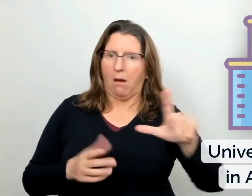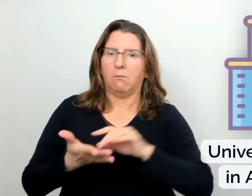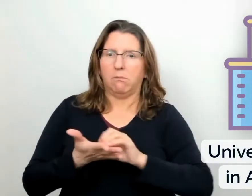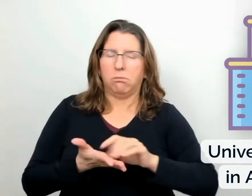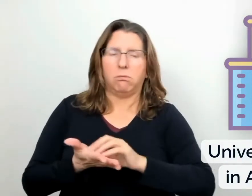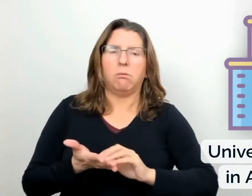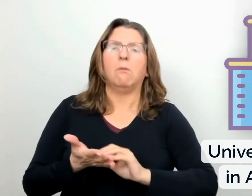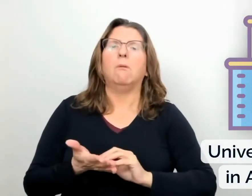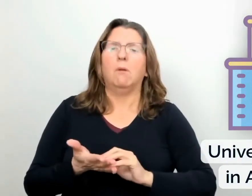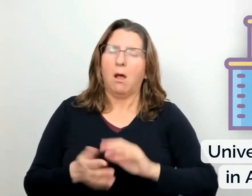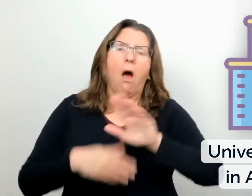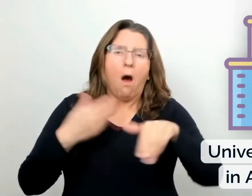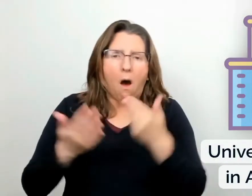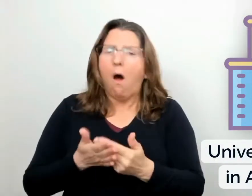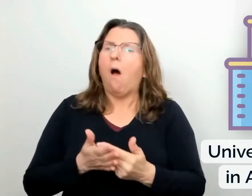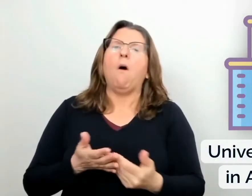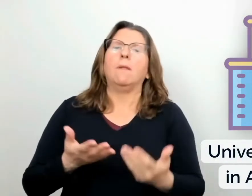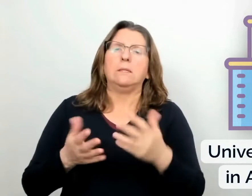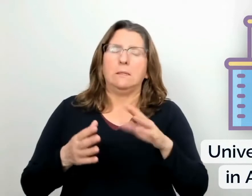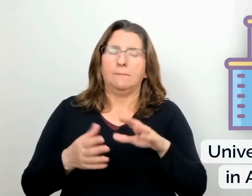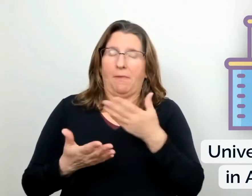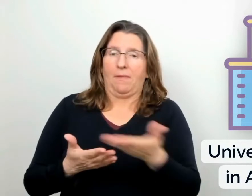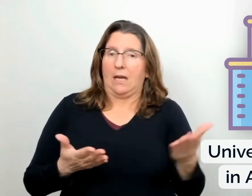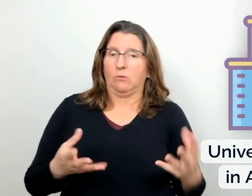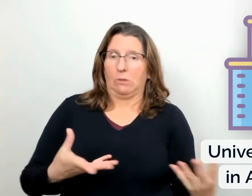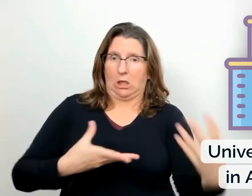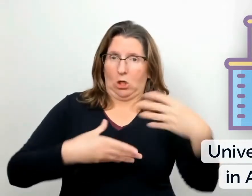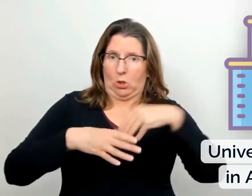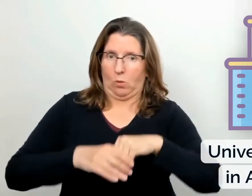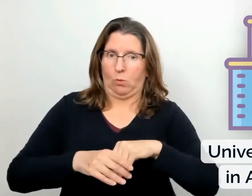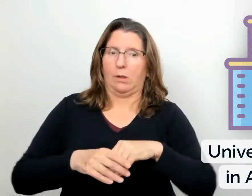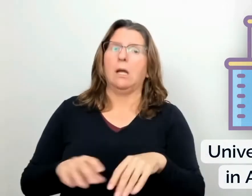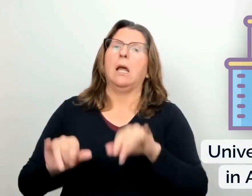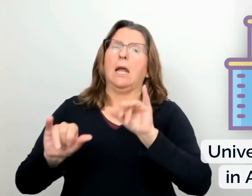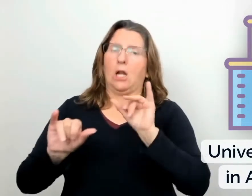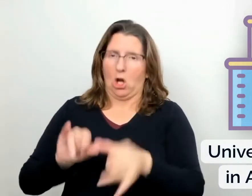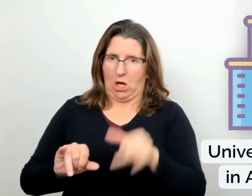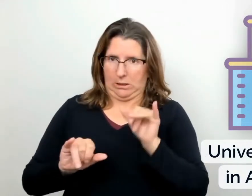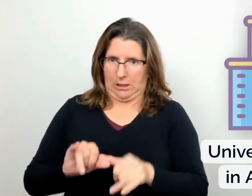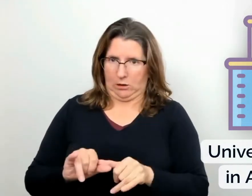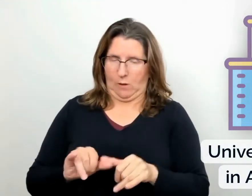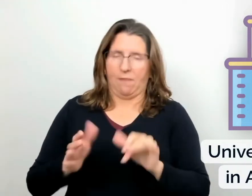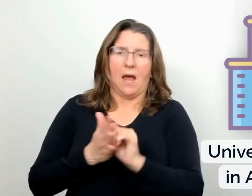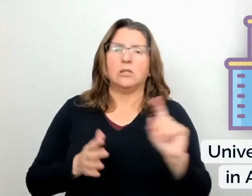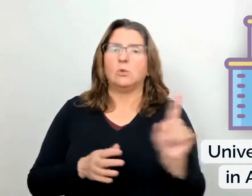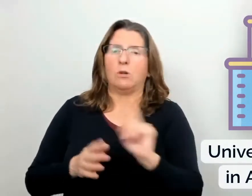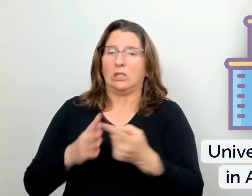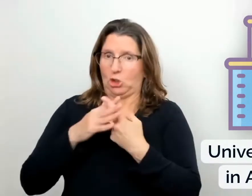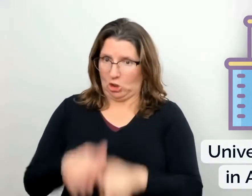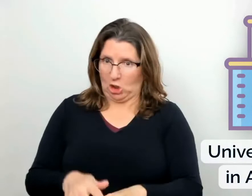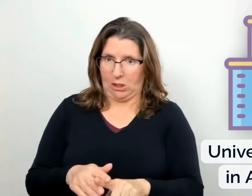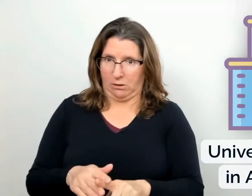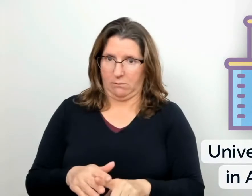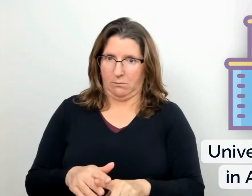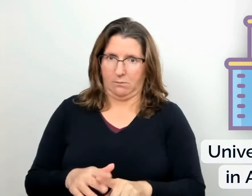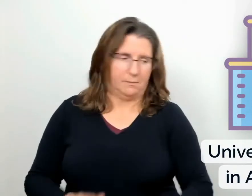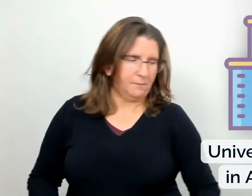The original concept of universal design began with addressing the barriers to participation in the built environment.